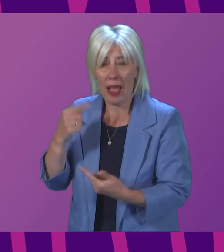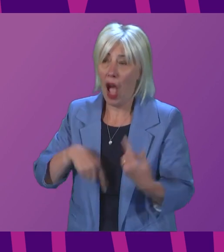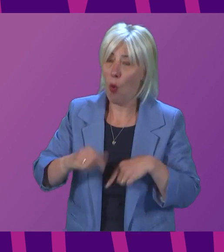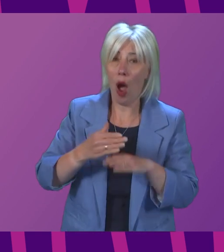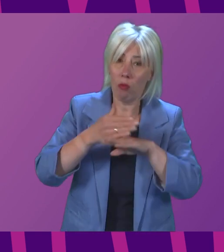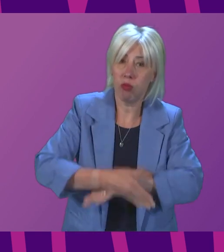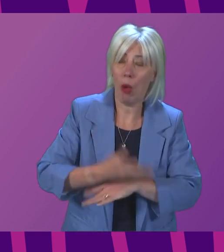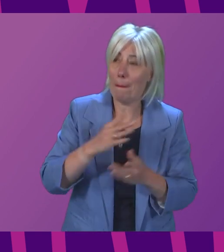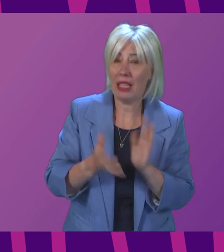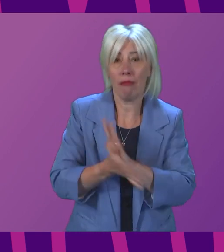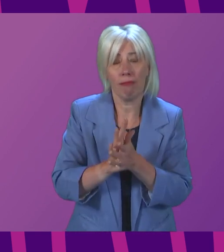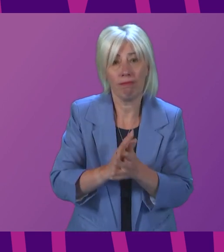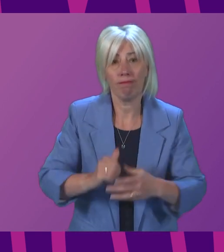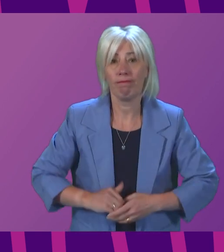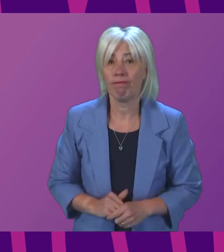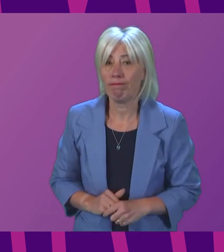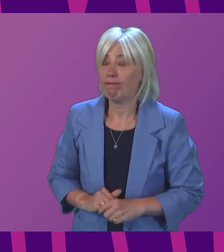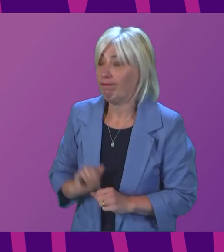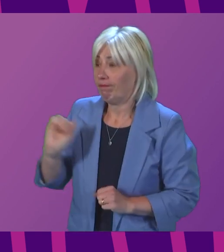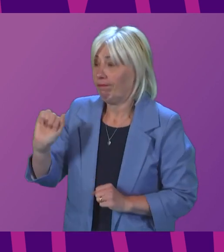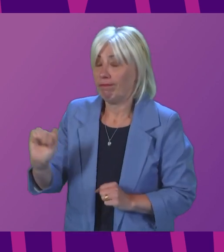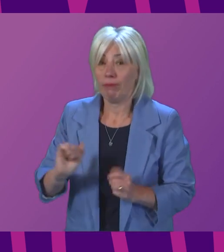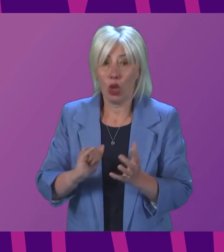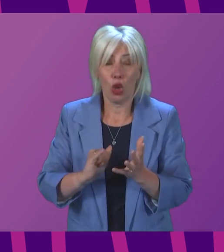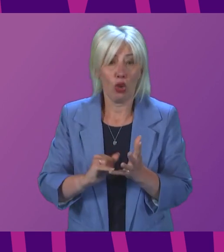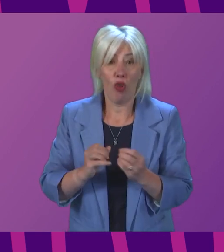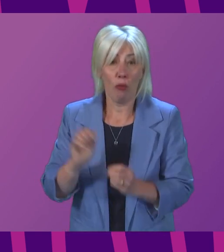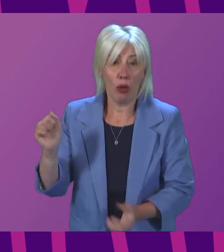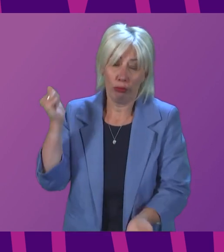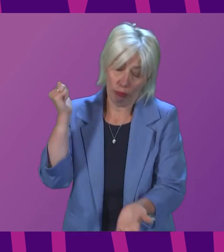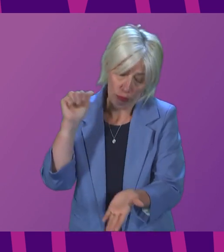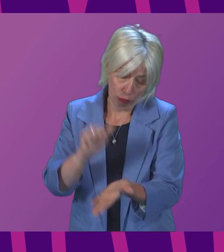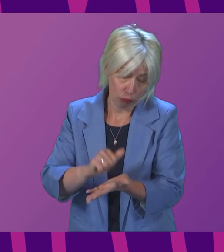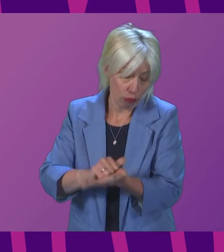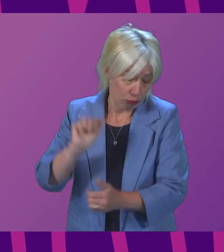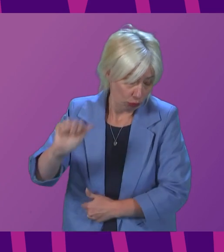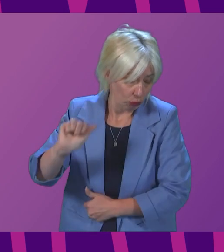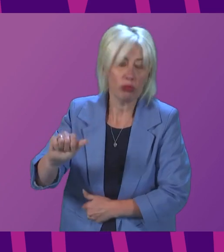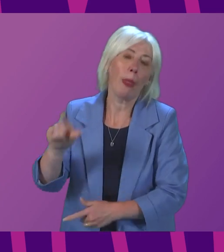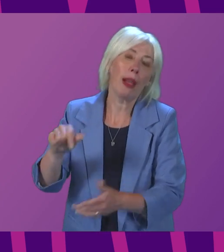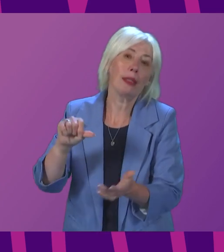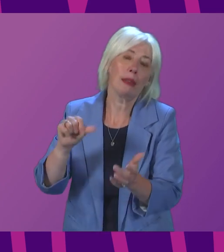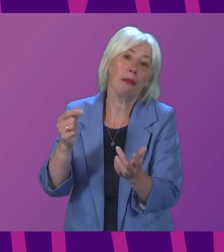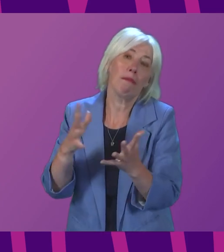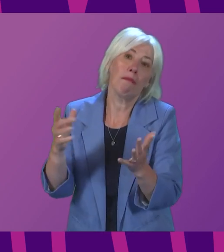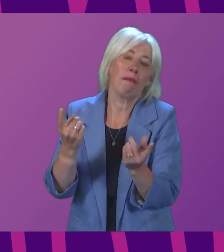Siobhian Brown puts her finger on the fundamental issue.